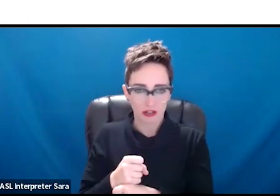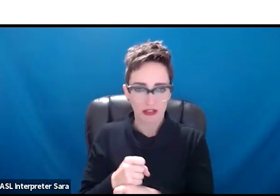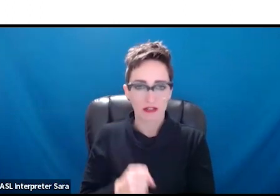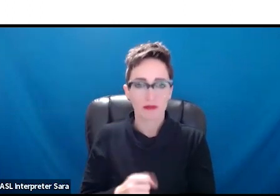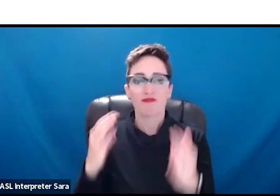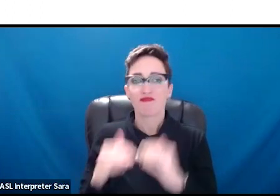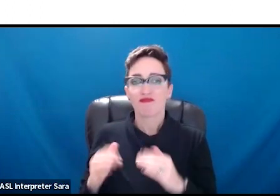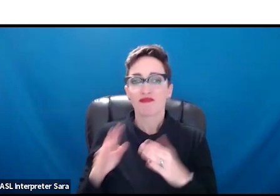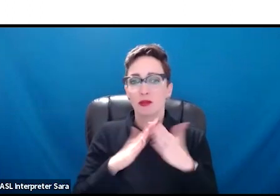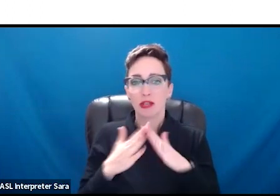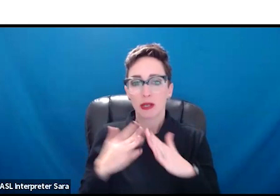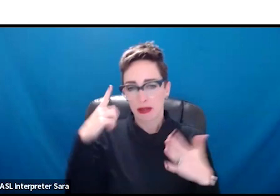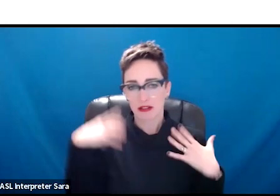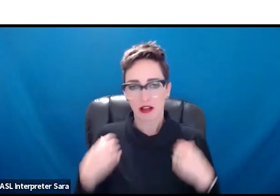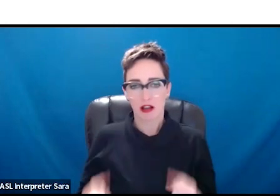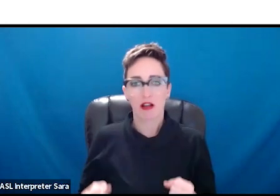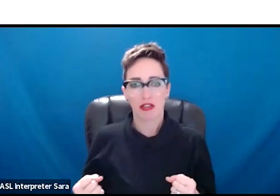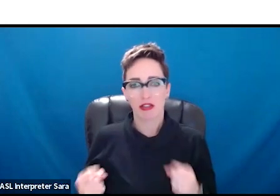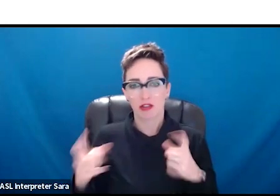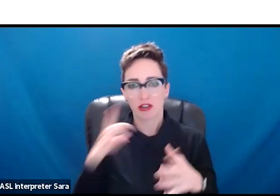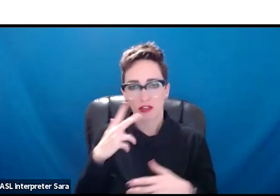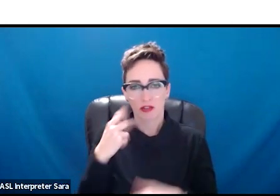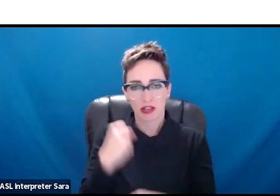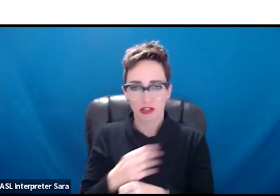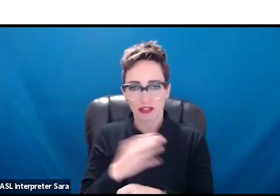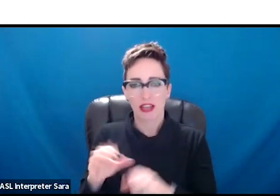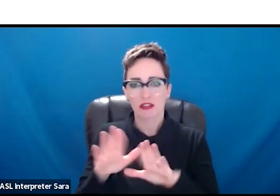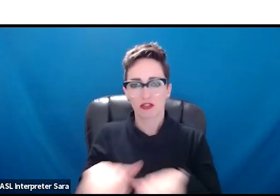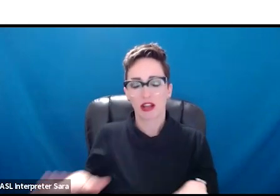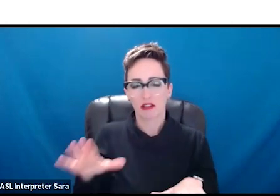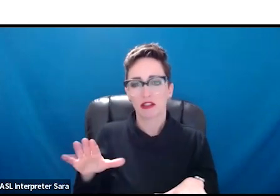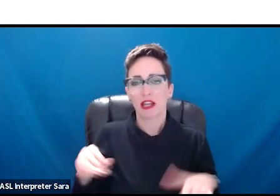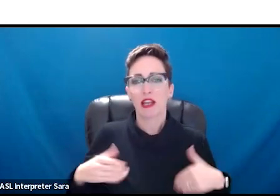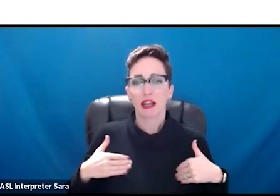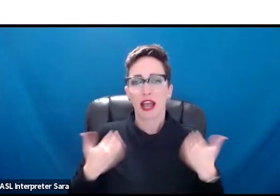Mental Health Director for three years, and the Child and Adolescent Mental Health Director for one year.